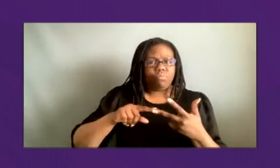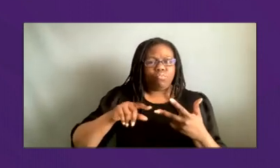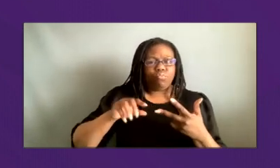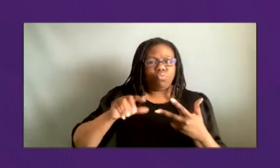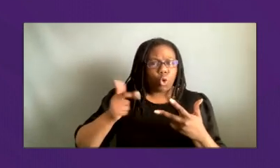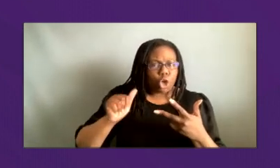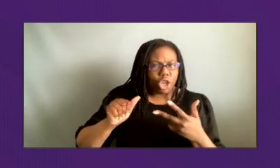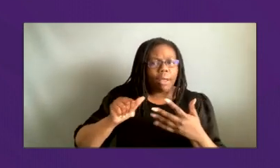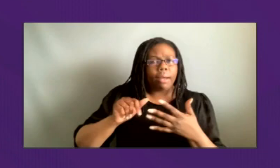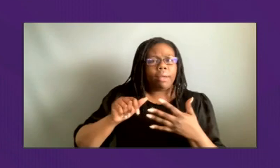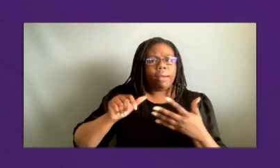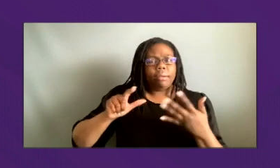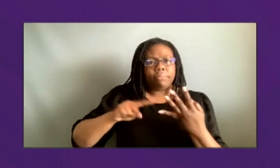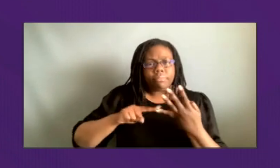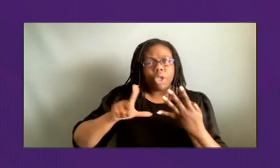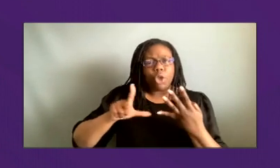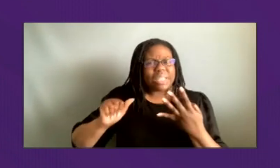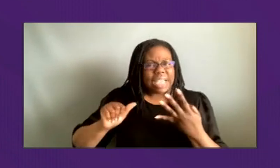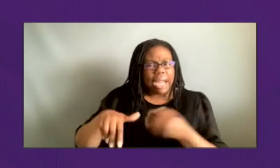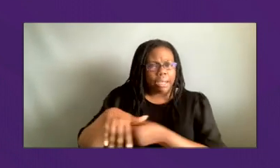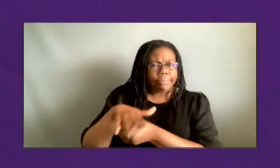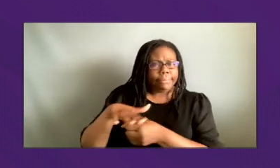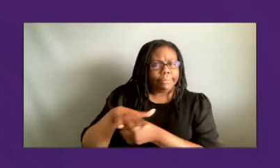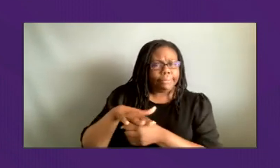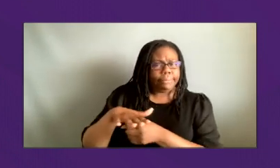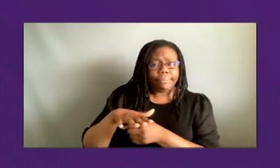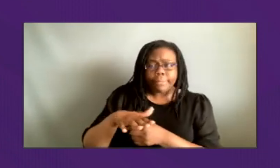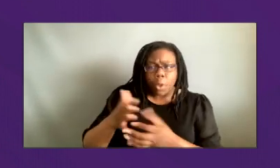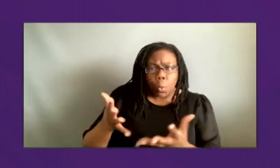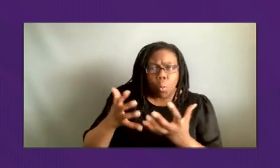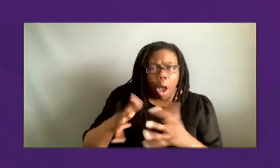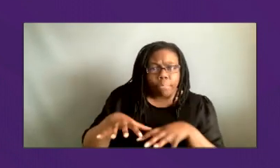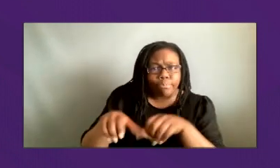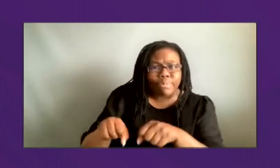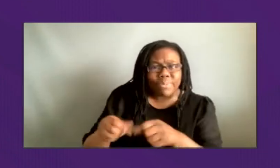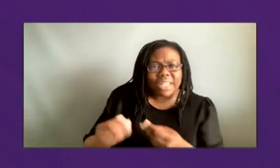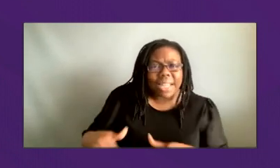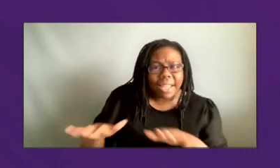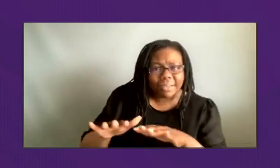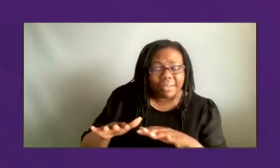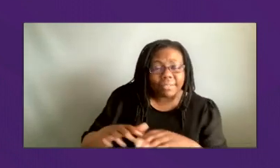And up to that point, every president had dealt with this, but Jackson was willing to